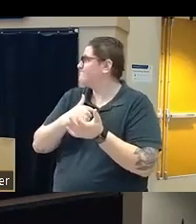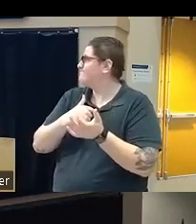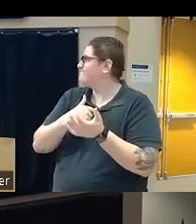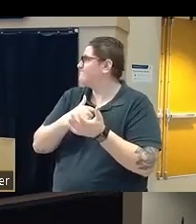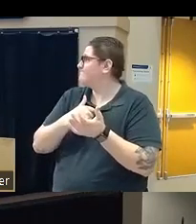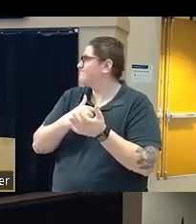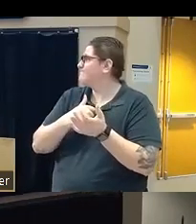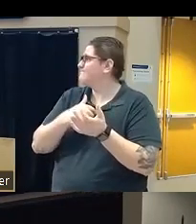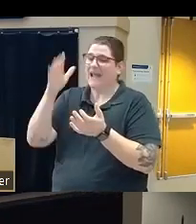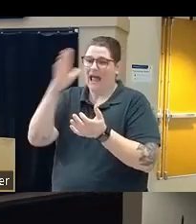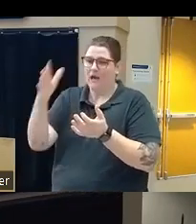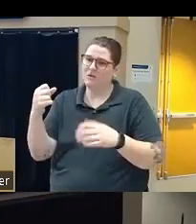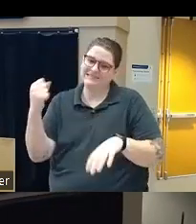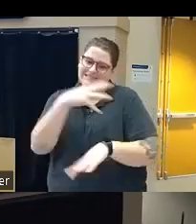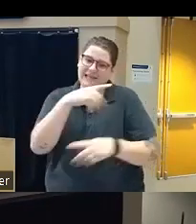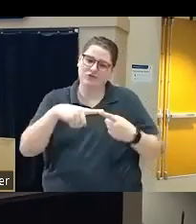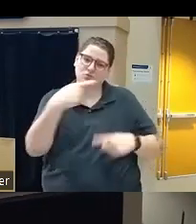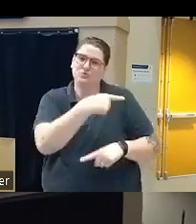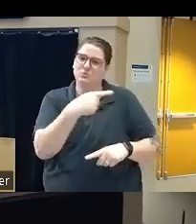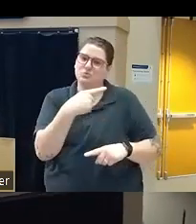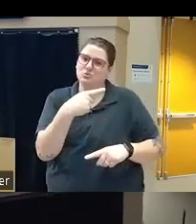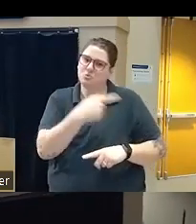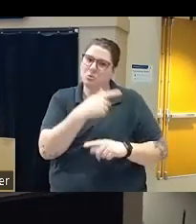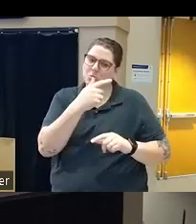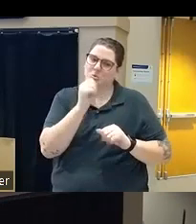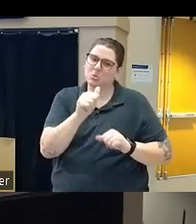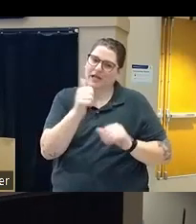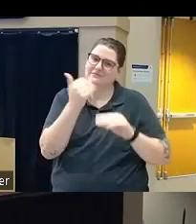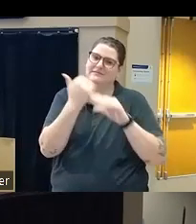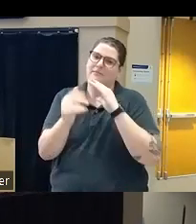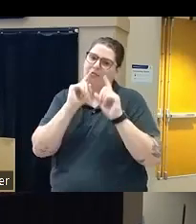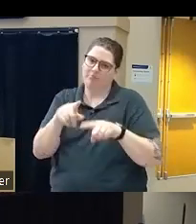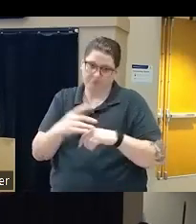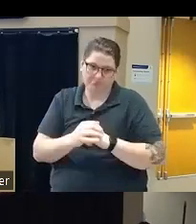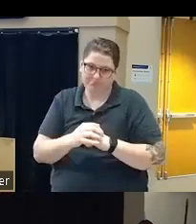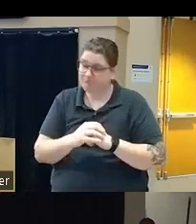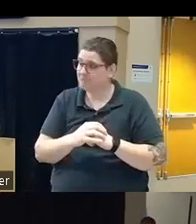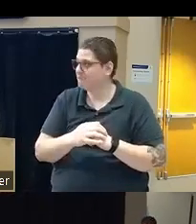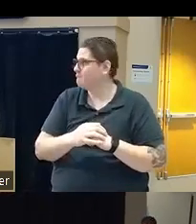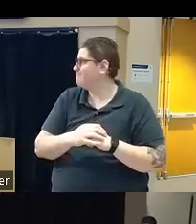I will send those to you Paulo over sounds great email um and we will look into the opto